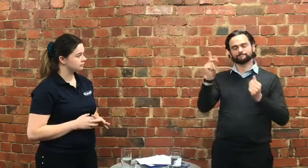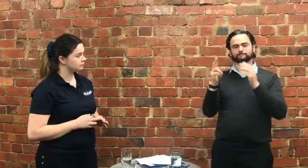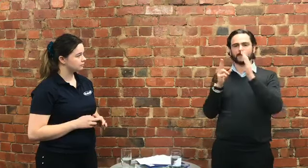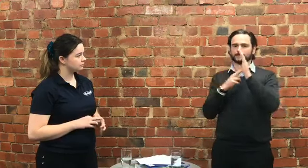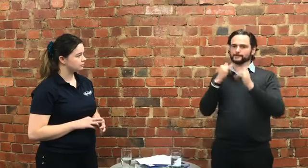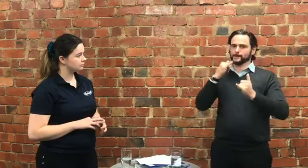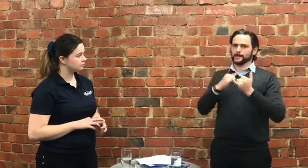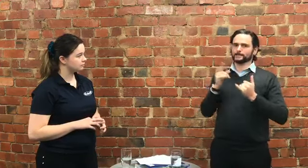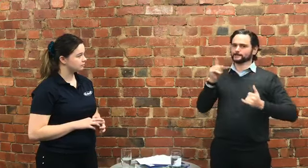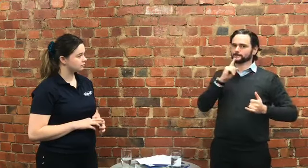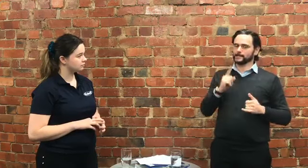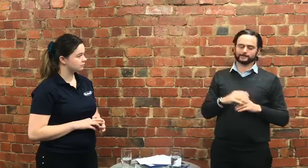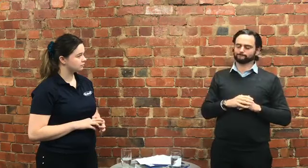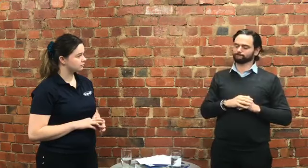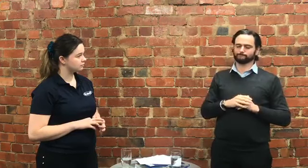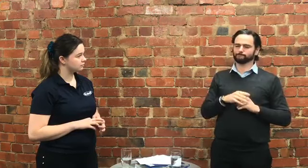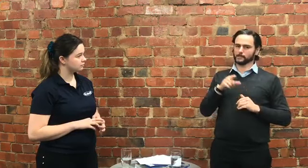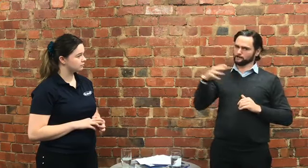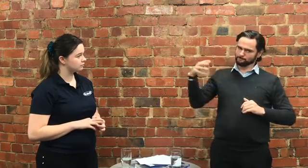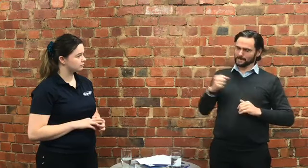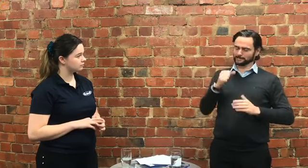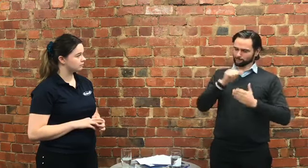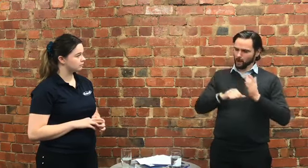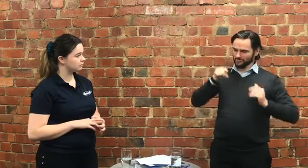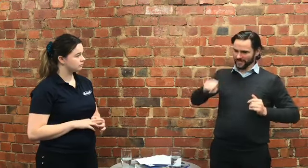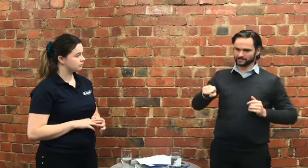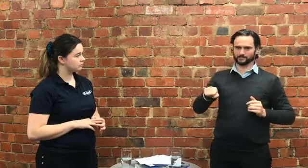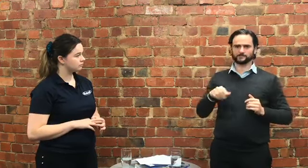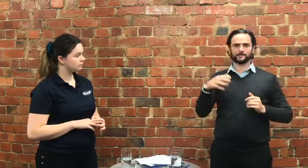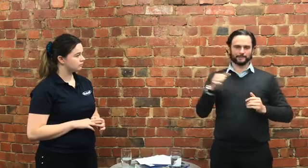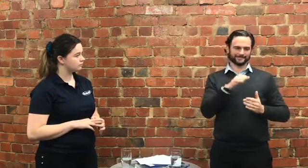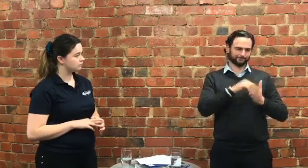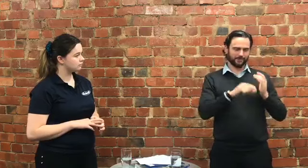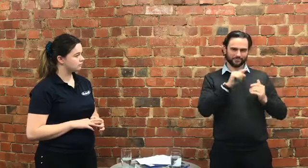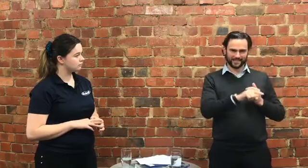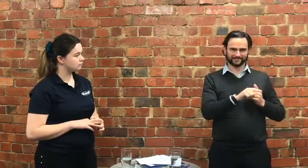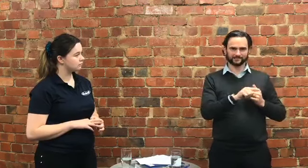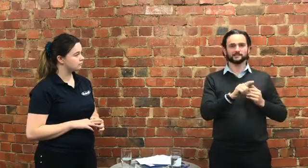So, some items are very strict in how you use that money,